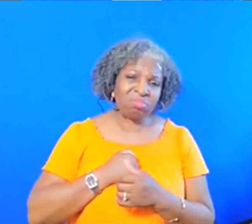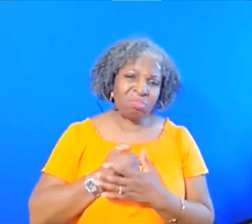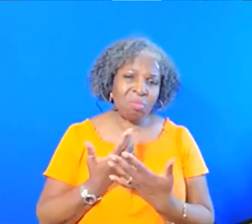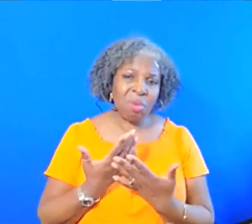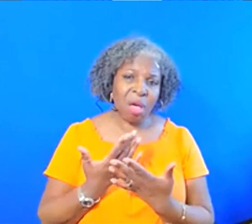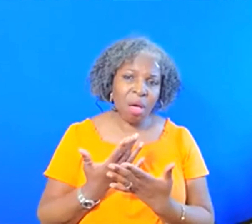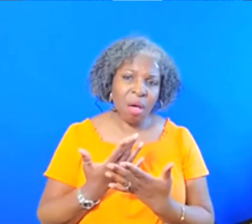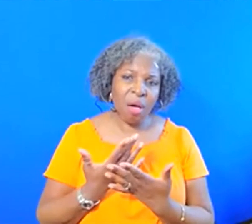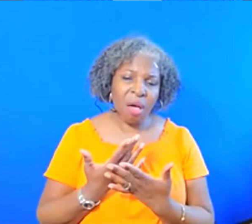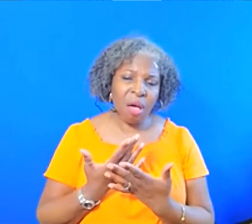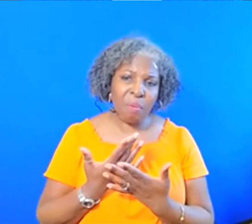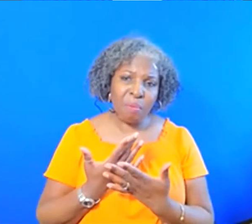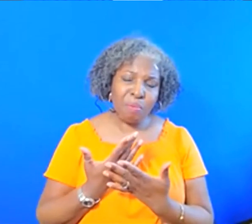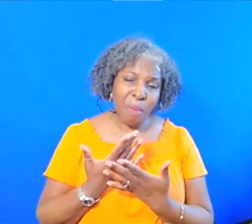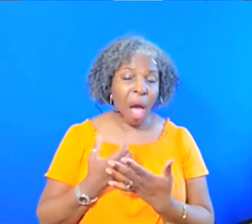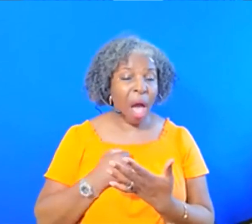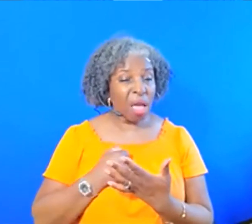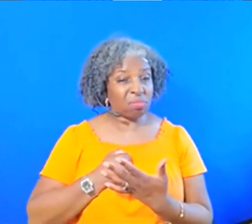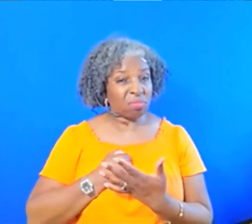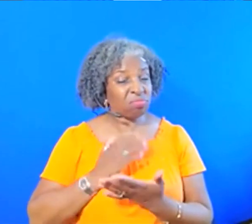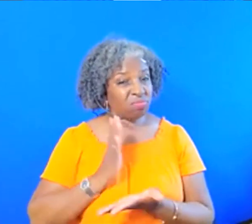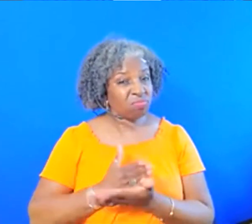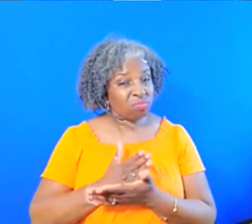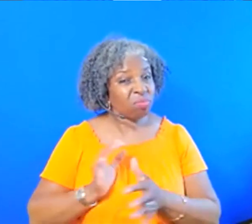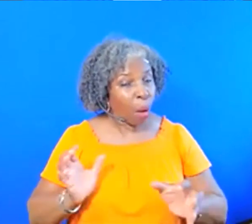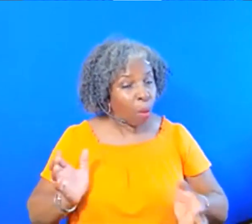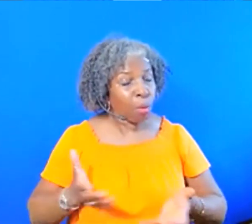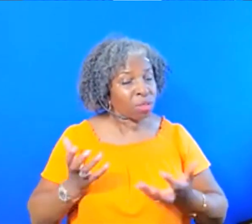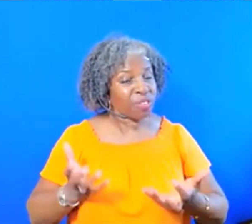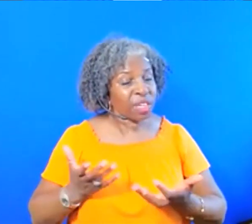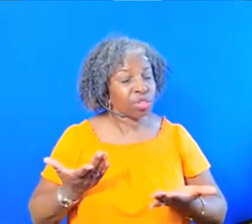that's my motivation for everything. And I just, and then I've got the,